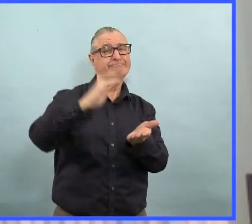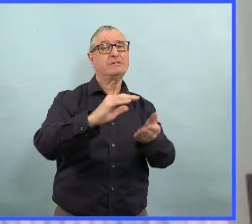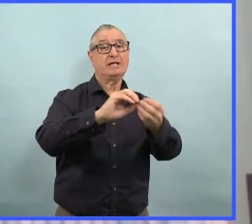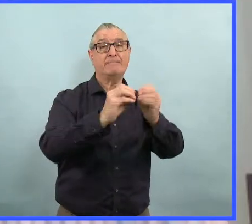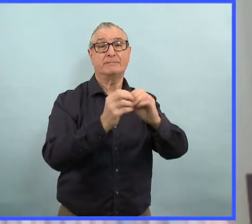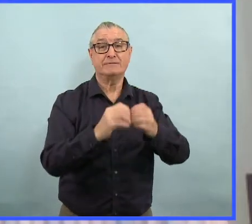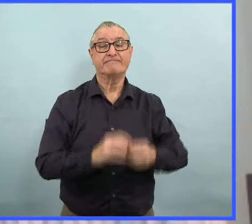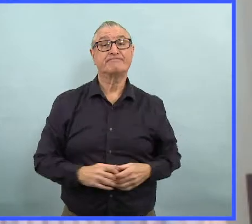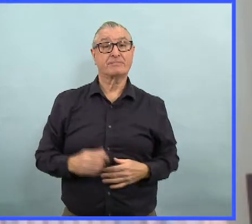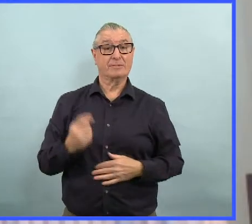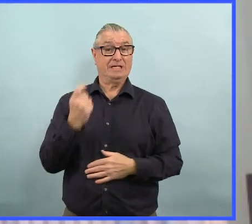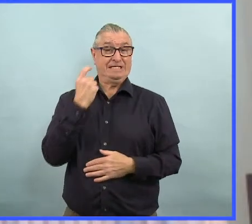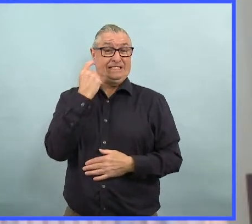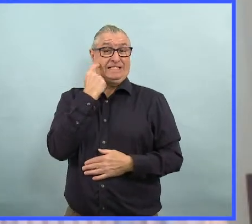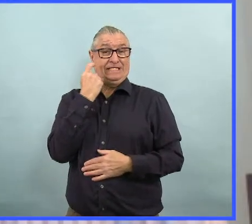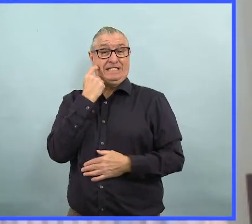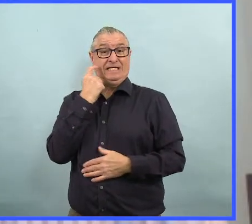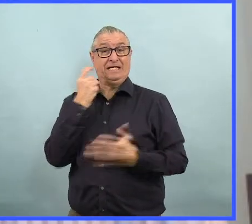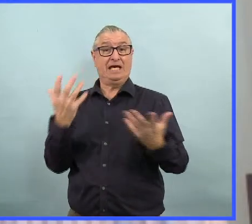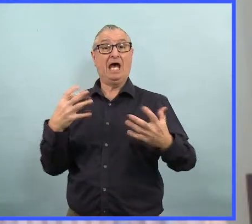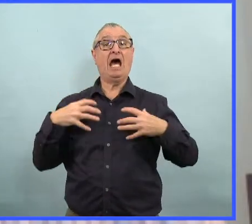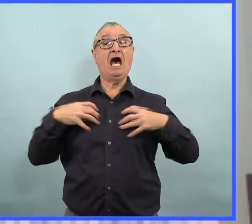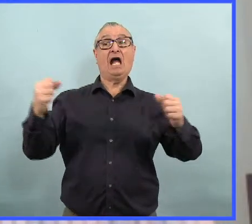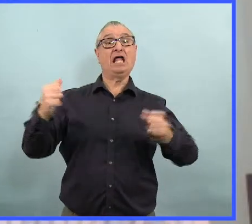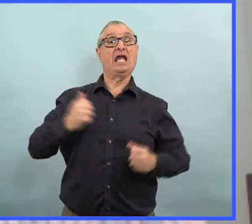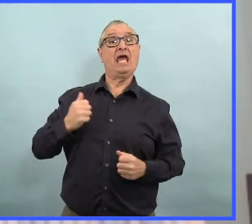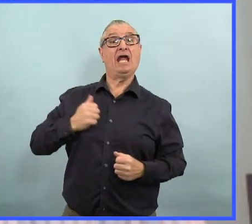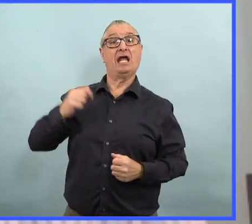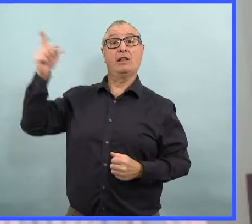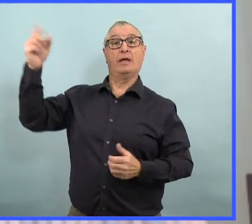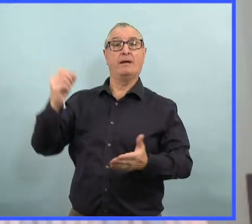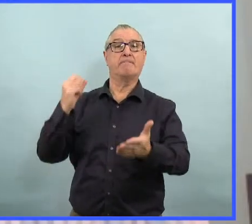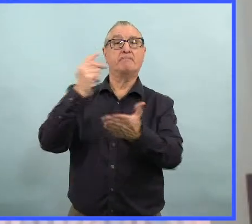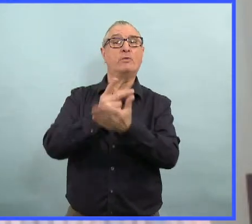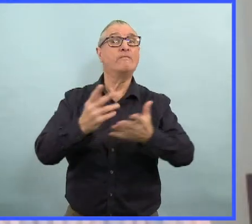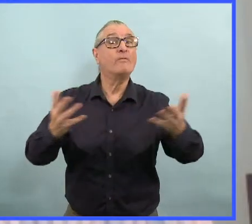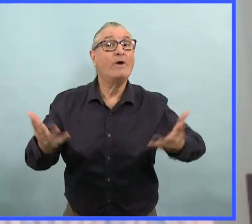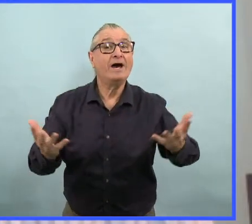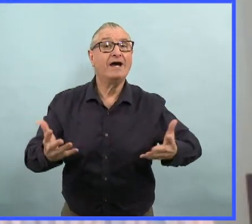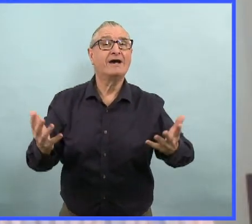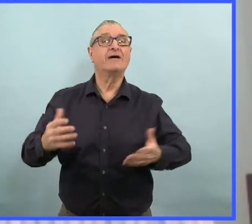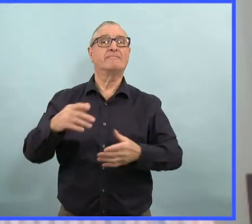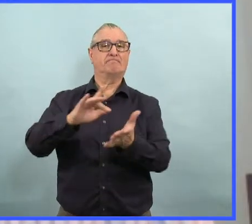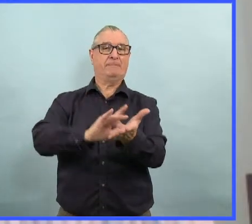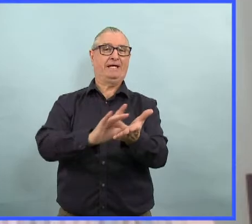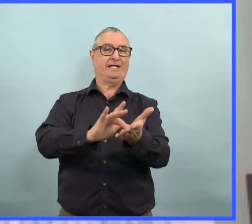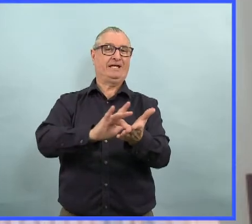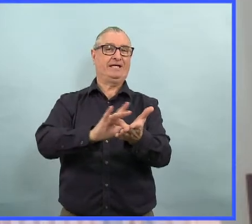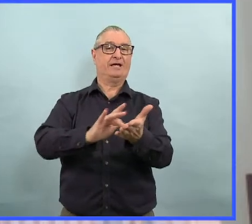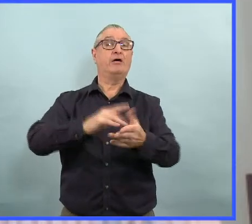as an additional treatment option cobia 19. so this is a yet another welcome tool to our